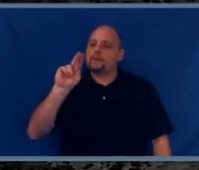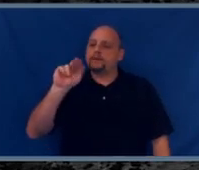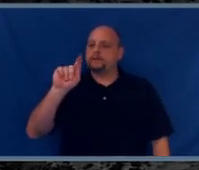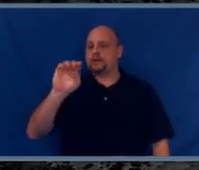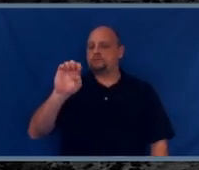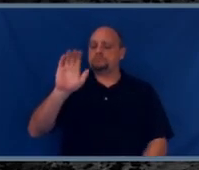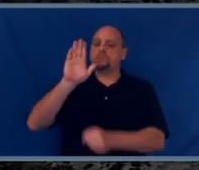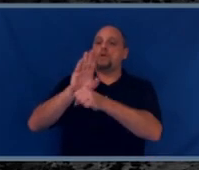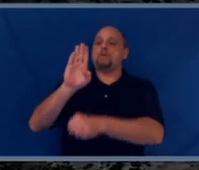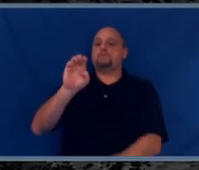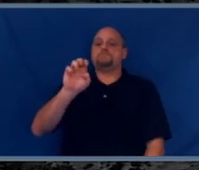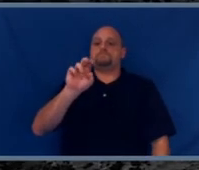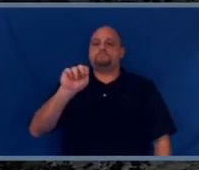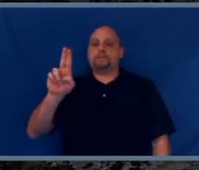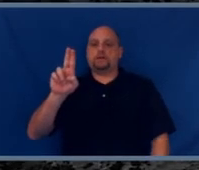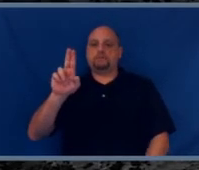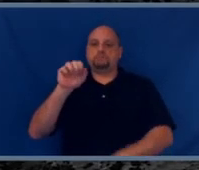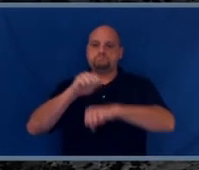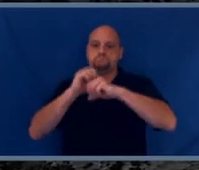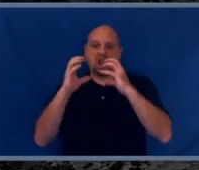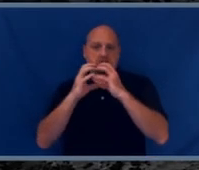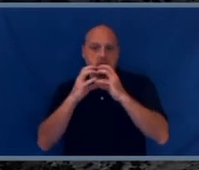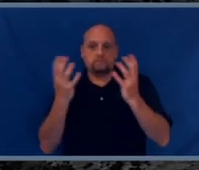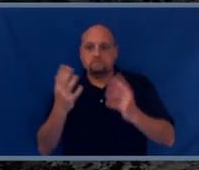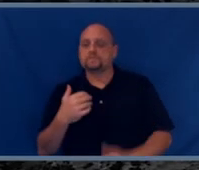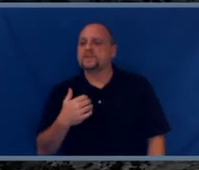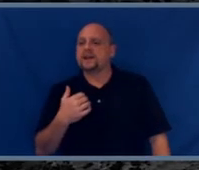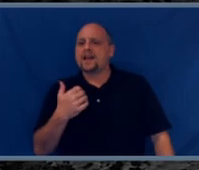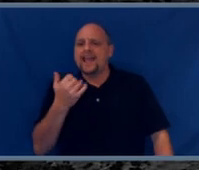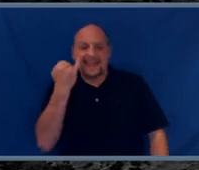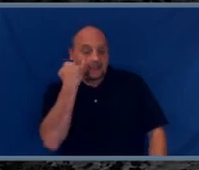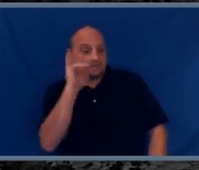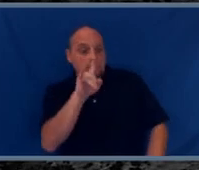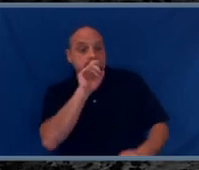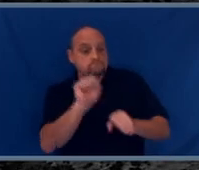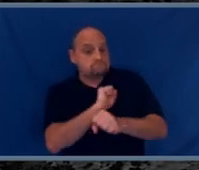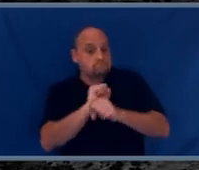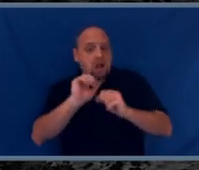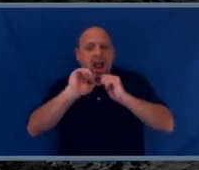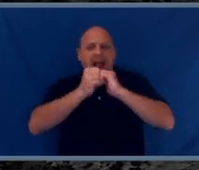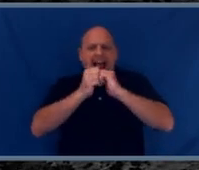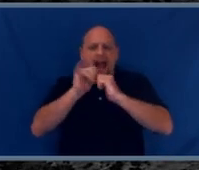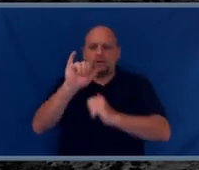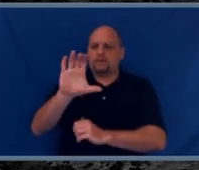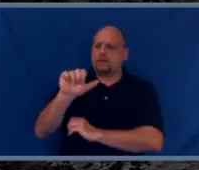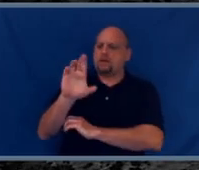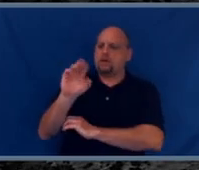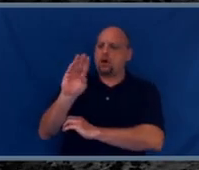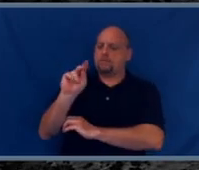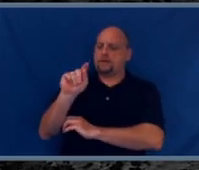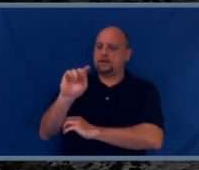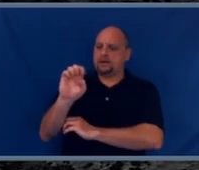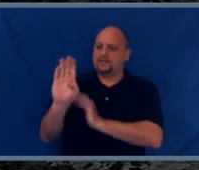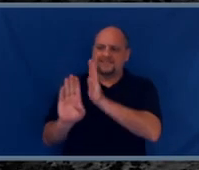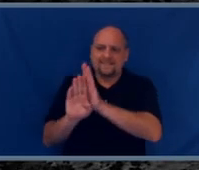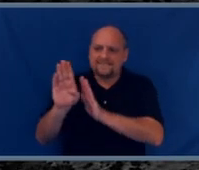THE CASE, IS THERE AN HYPOTHESIS